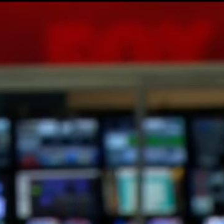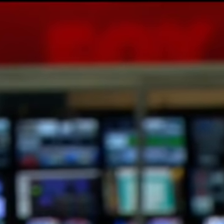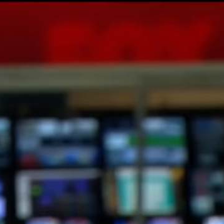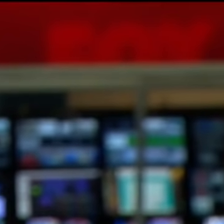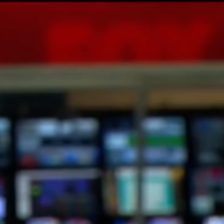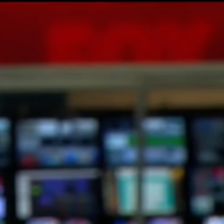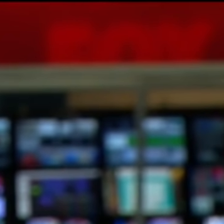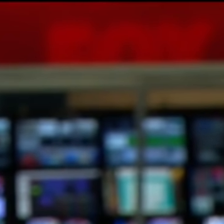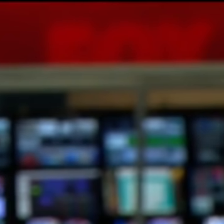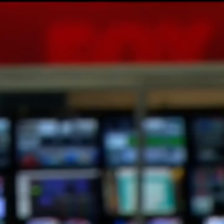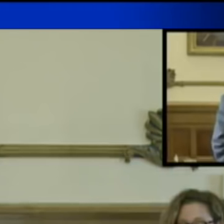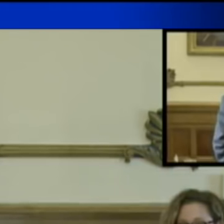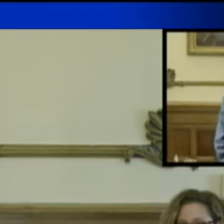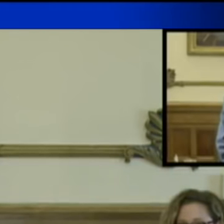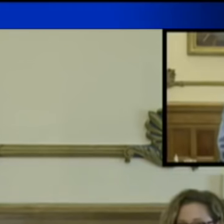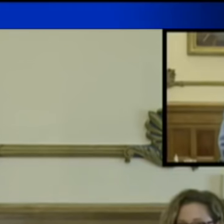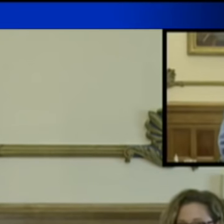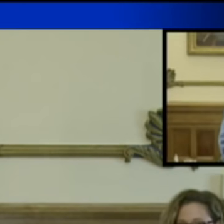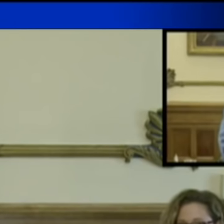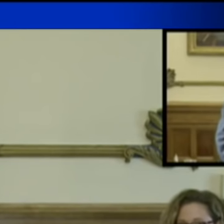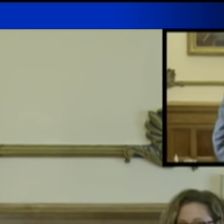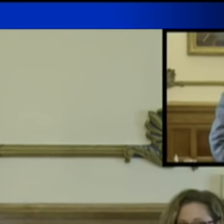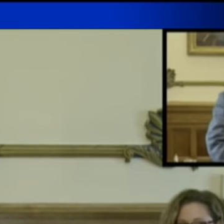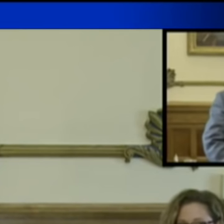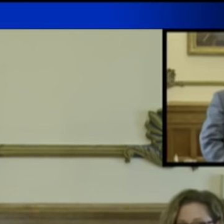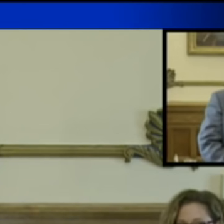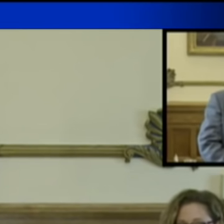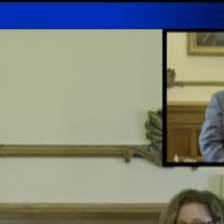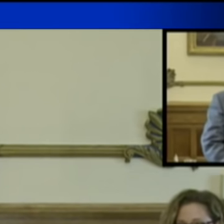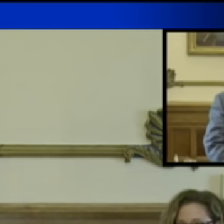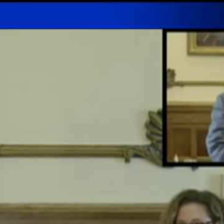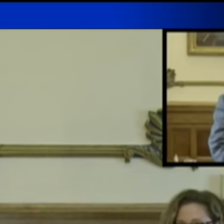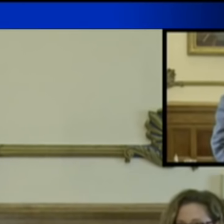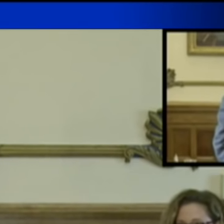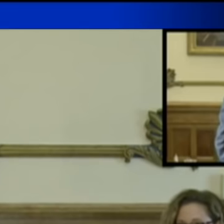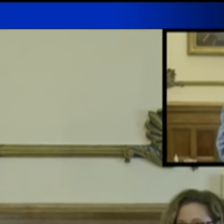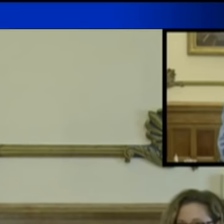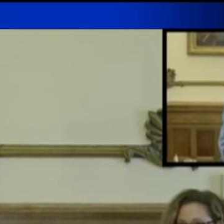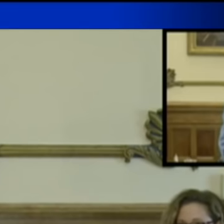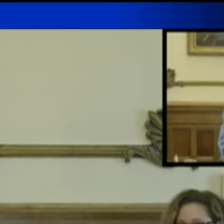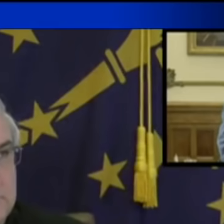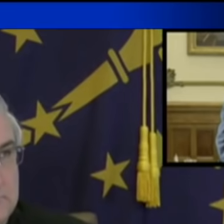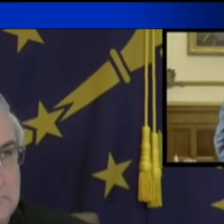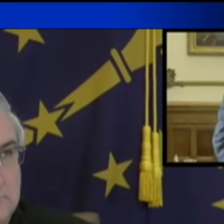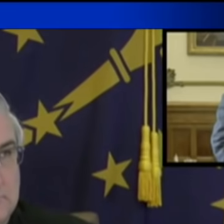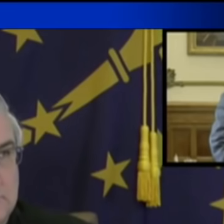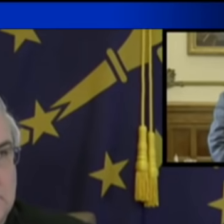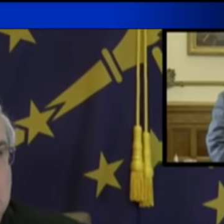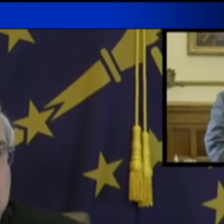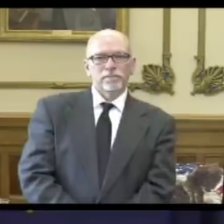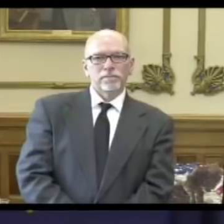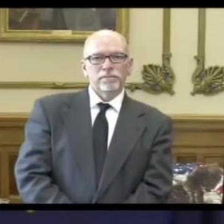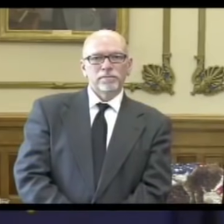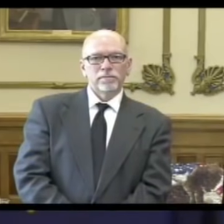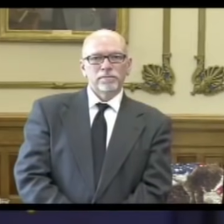REPORTING THE VIRUS HAS NOW KILLED. SADLY 901 HOOSIERS AND THERE ARE NOW MORE THAN 16,000